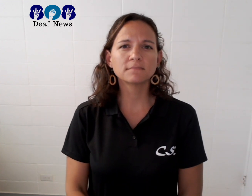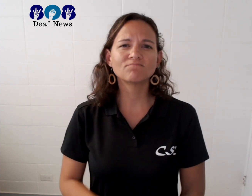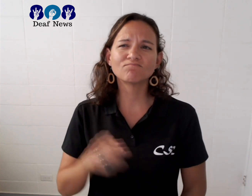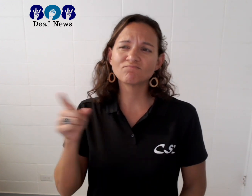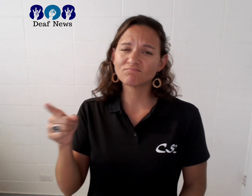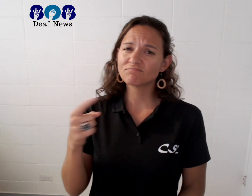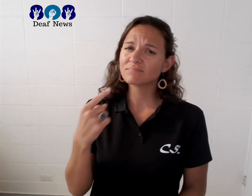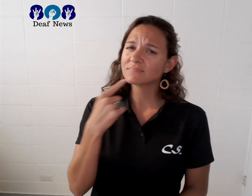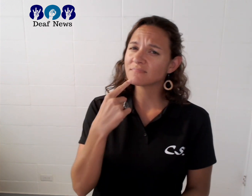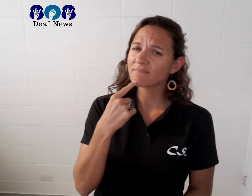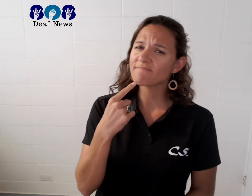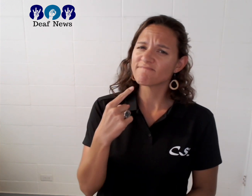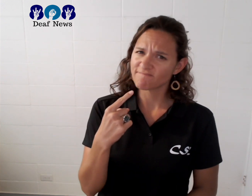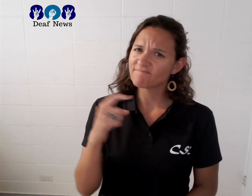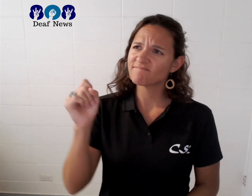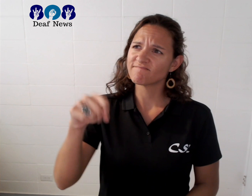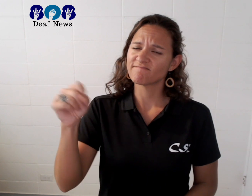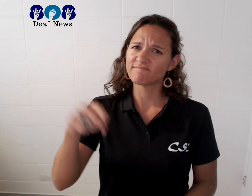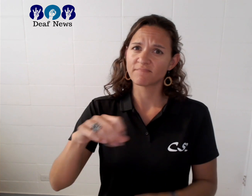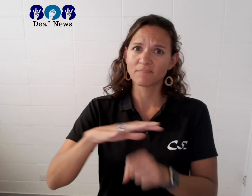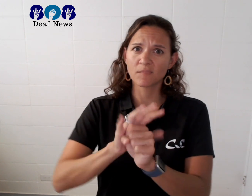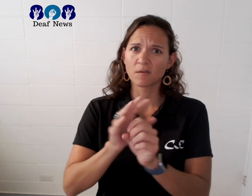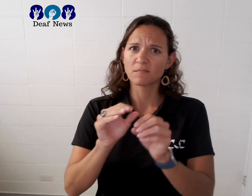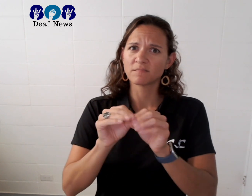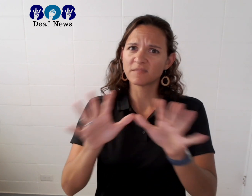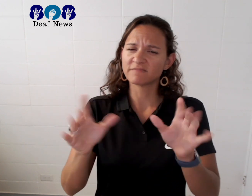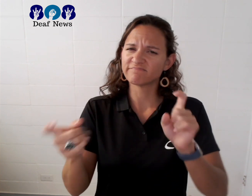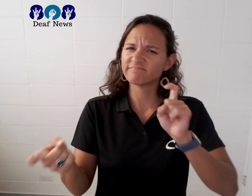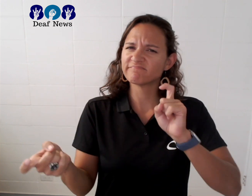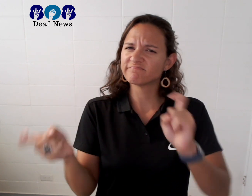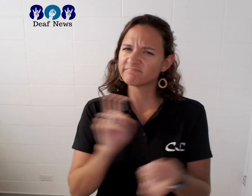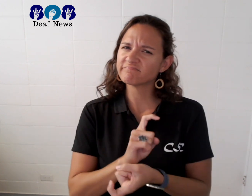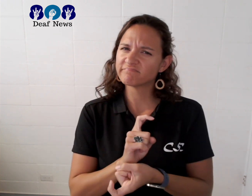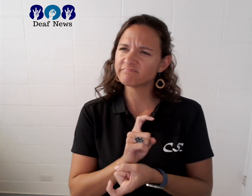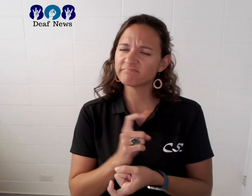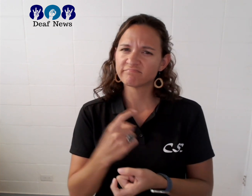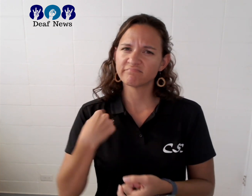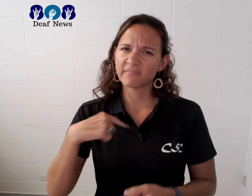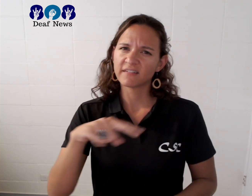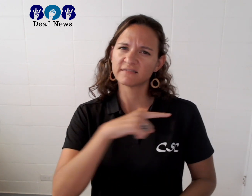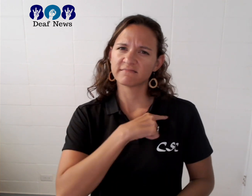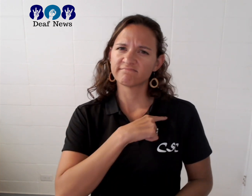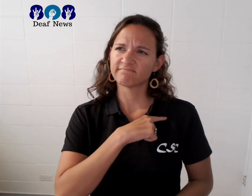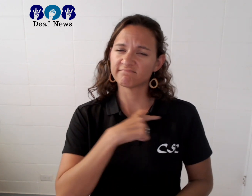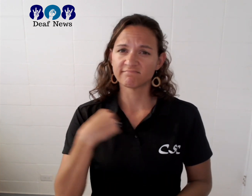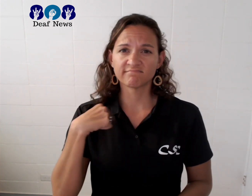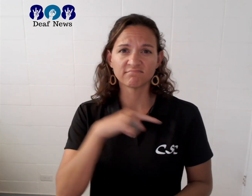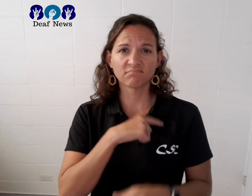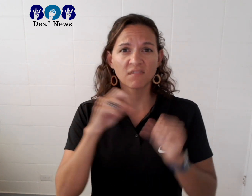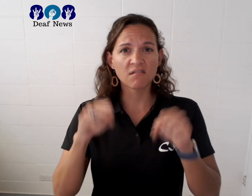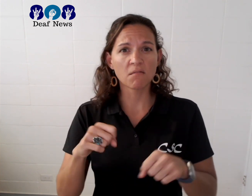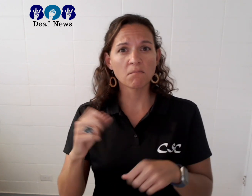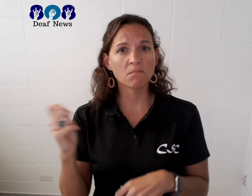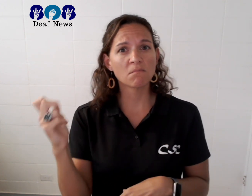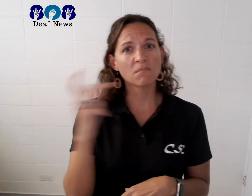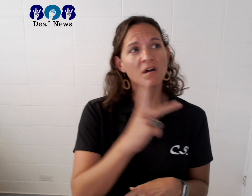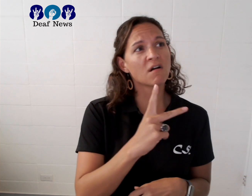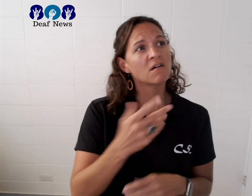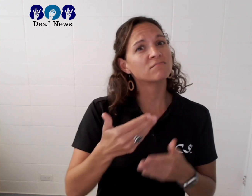He said that COVID really did change us. Thereʻs no going back to where we were.